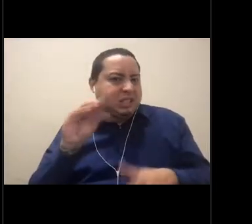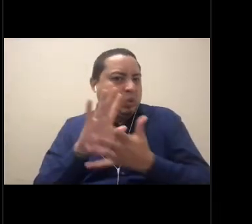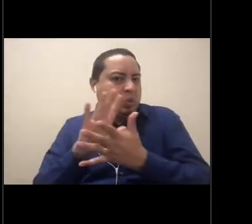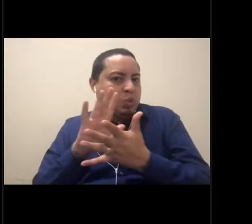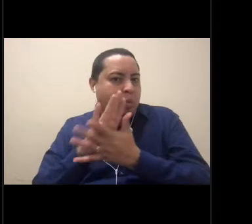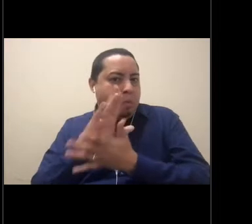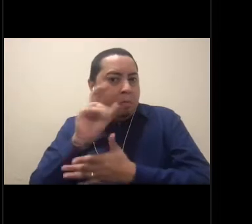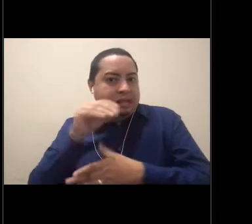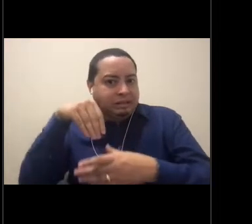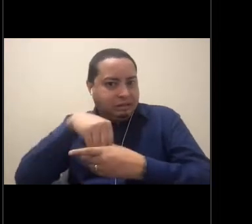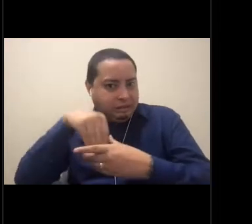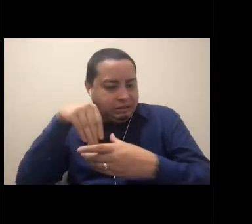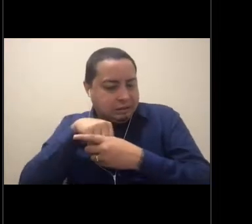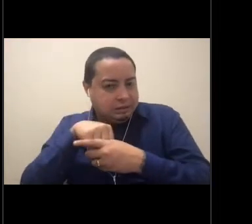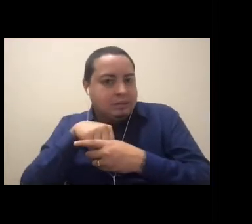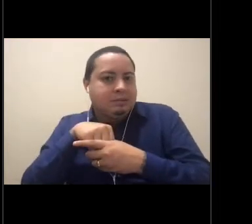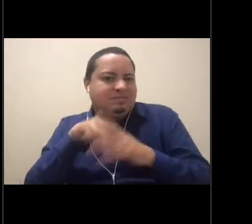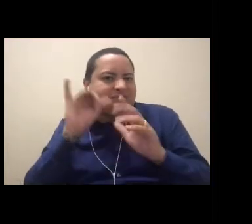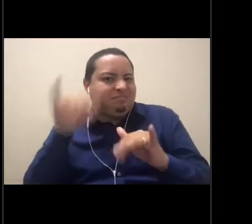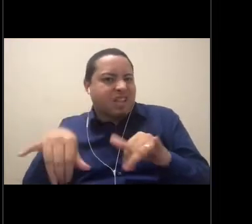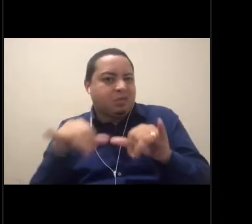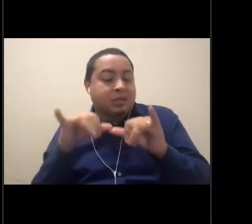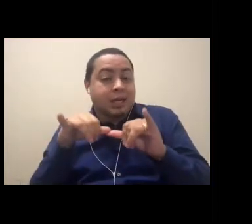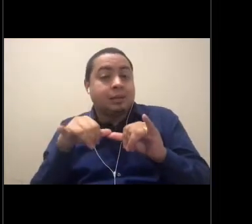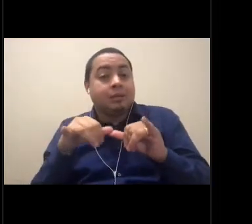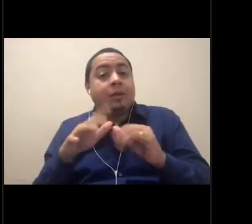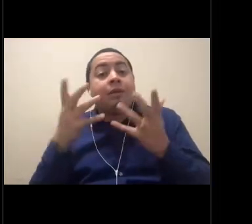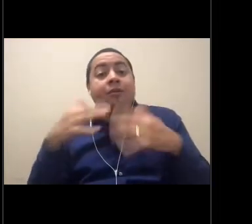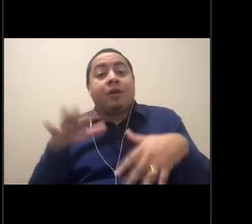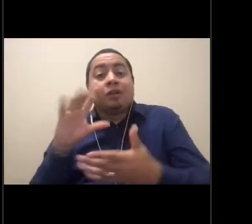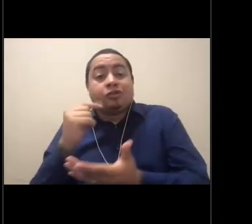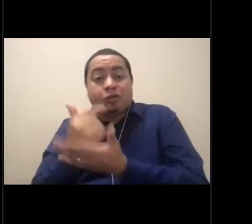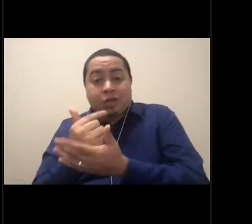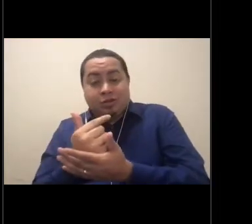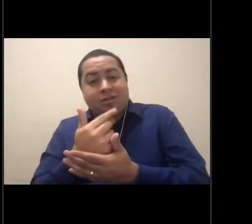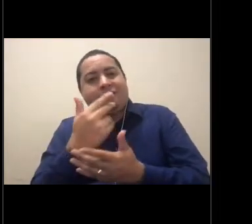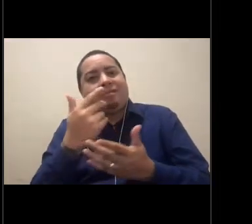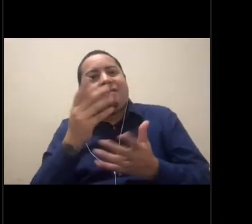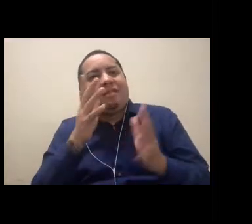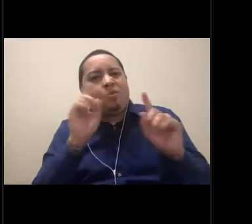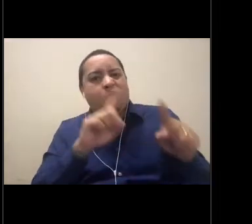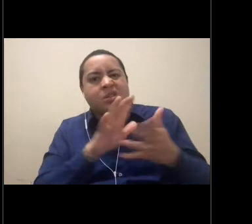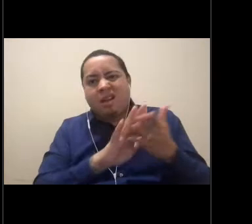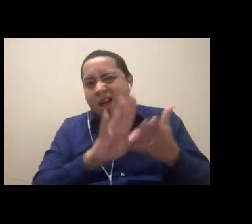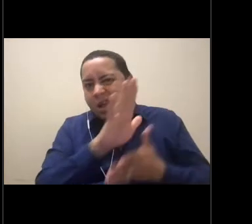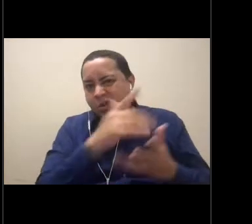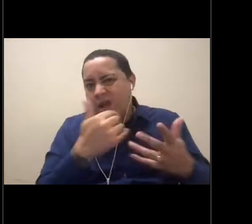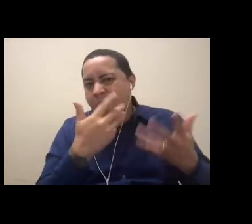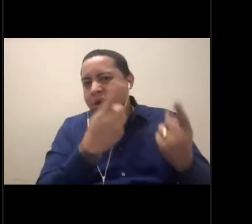And so later on, when I went to college I opted to study meteorology and atmospheric science.